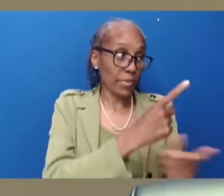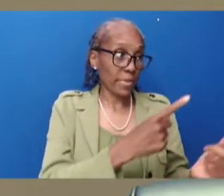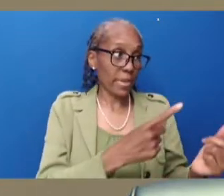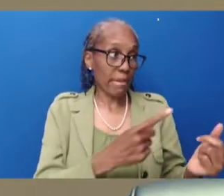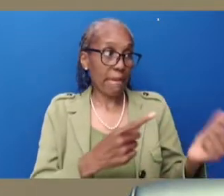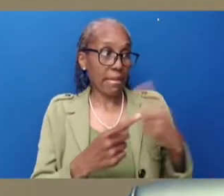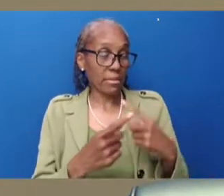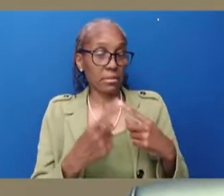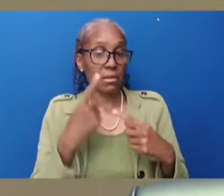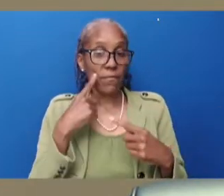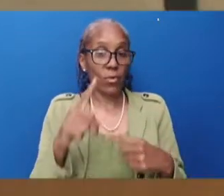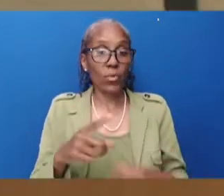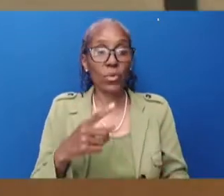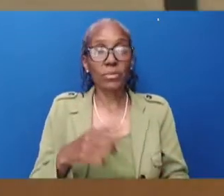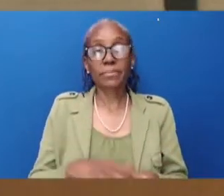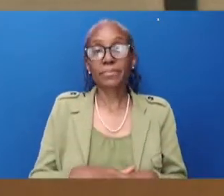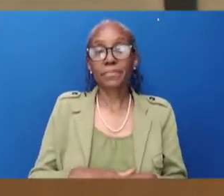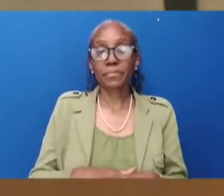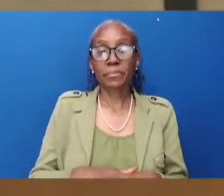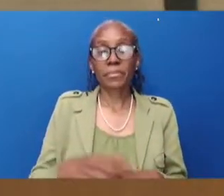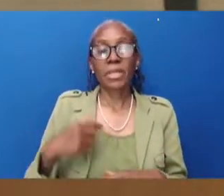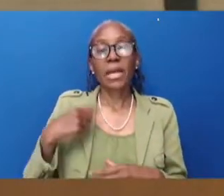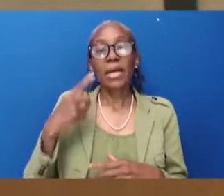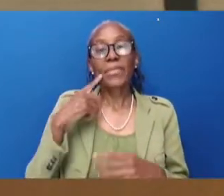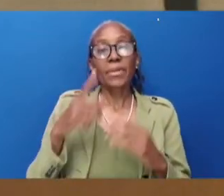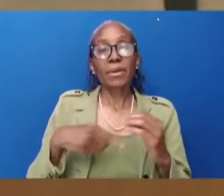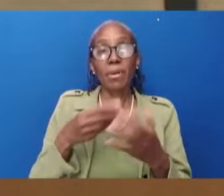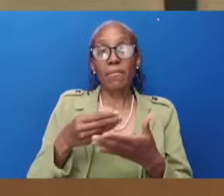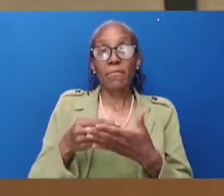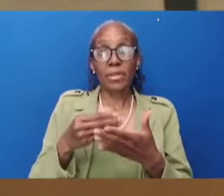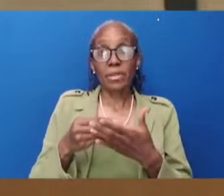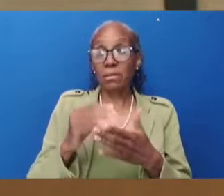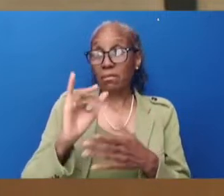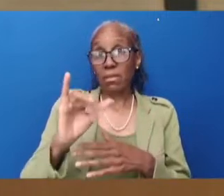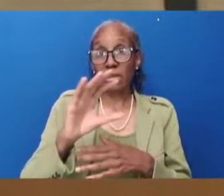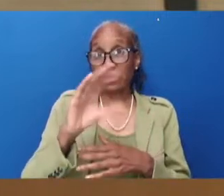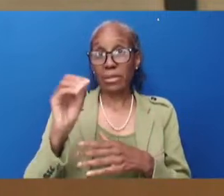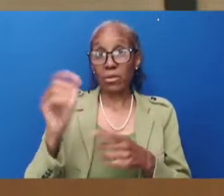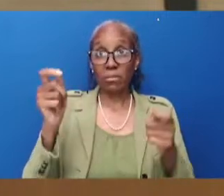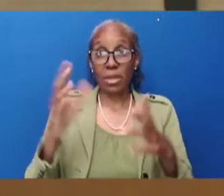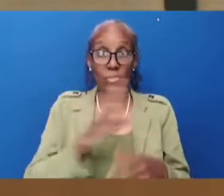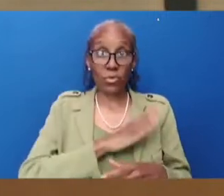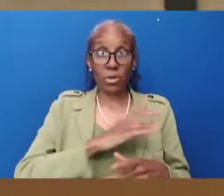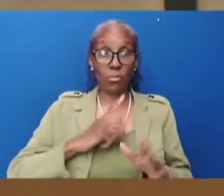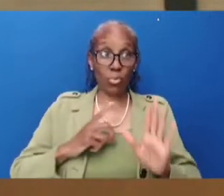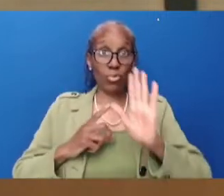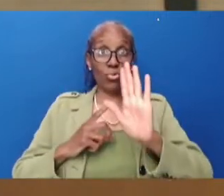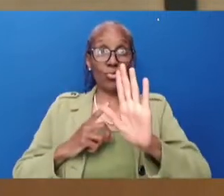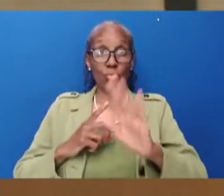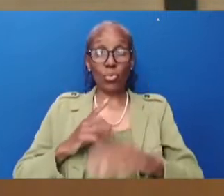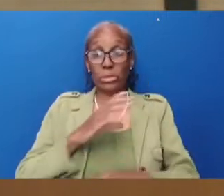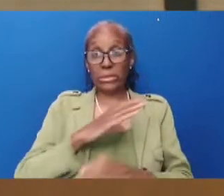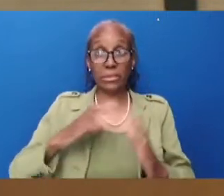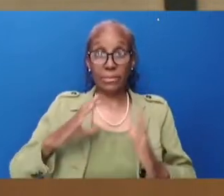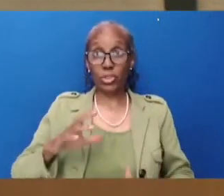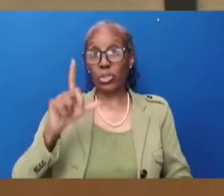HELP THOSE WHO ARE NOT ASKING FOR WHAT THEY'RE ASKING FOR.